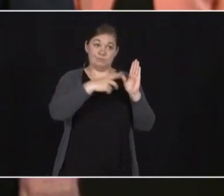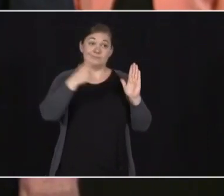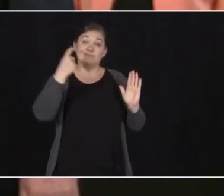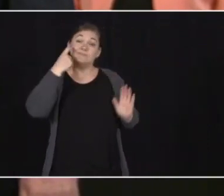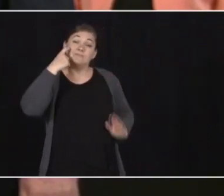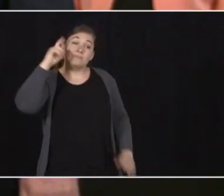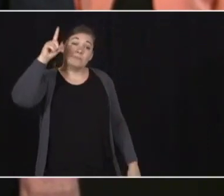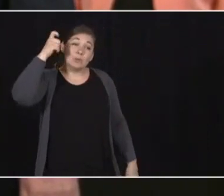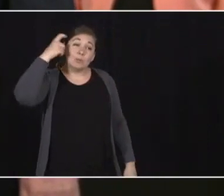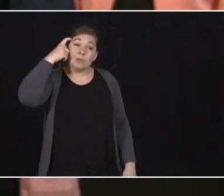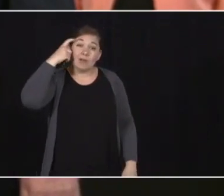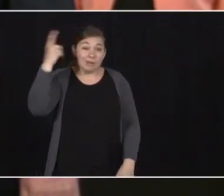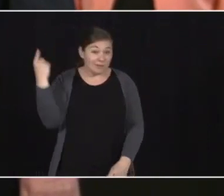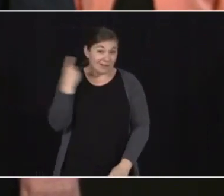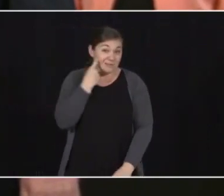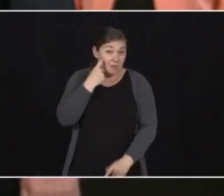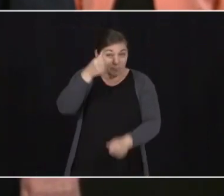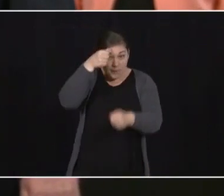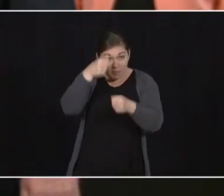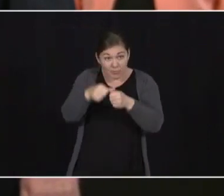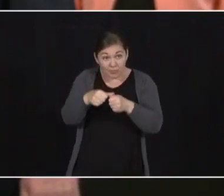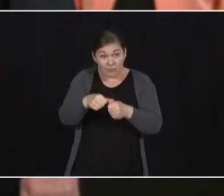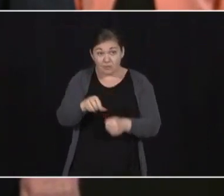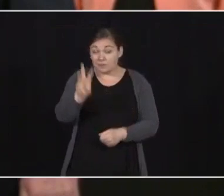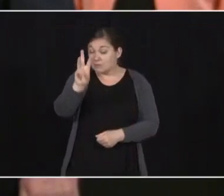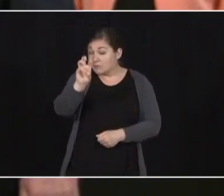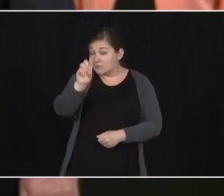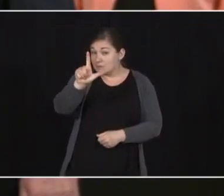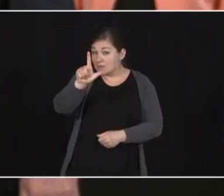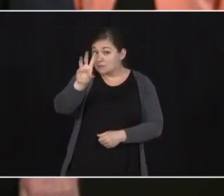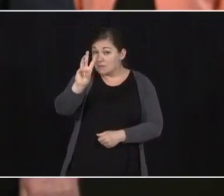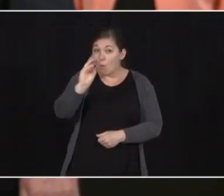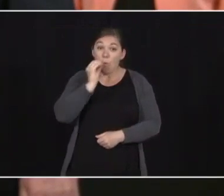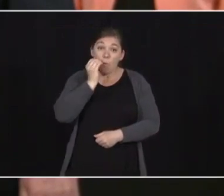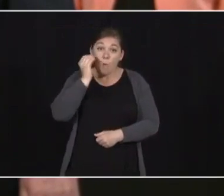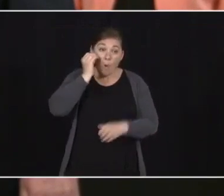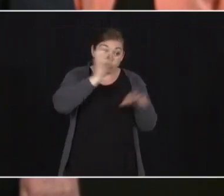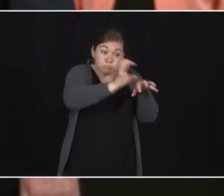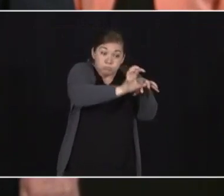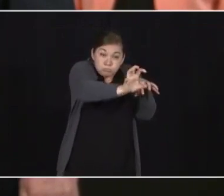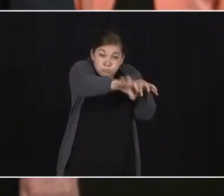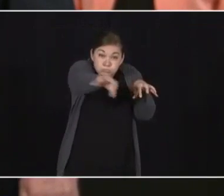that out of 626 long-term care homes in Ontario,